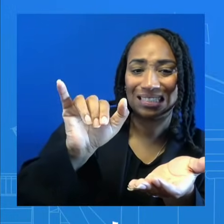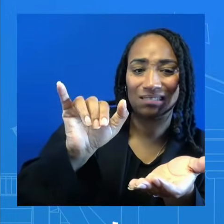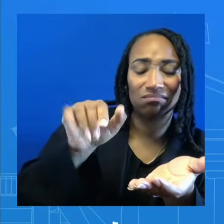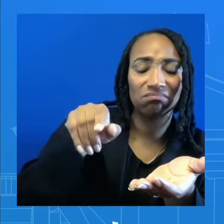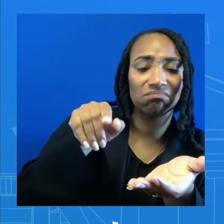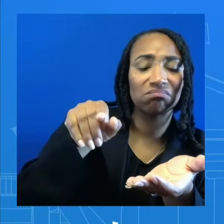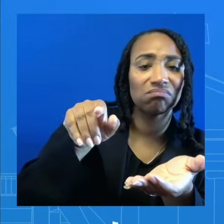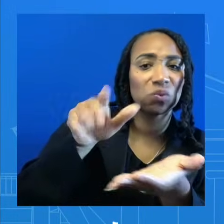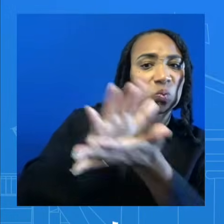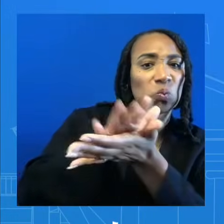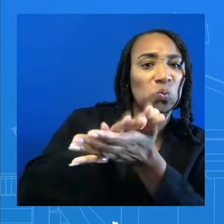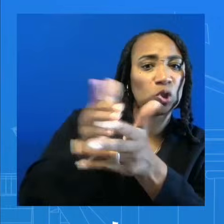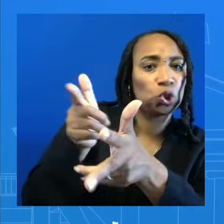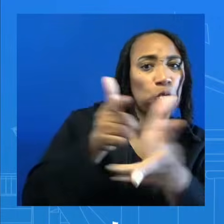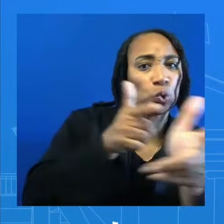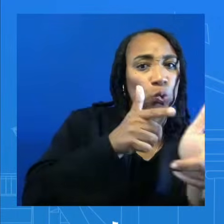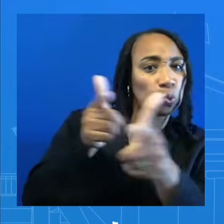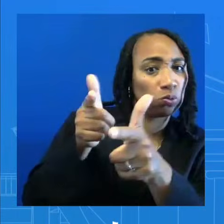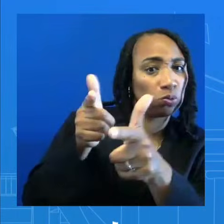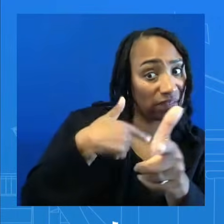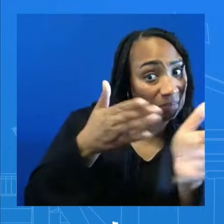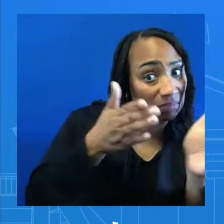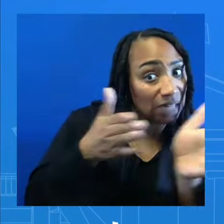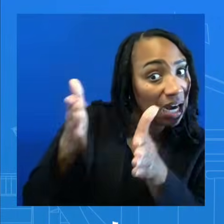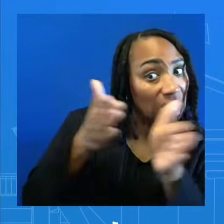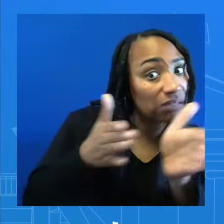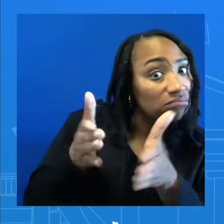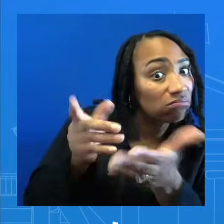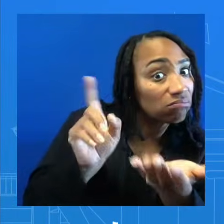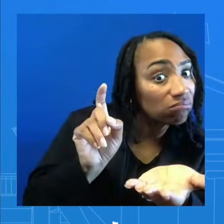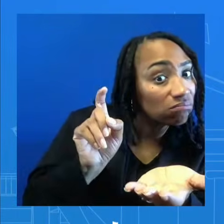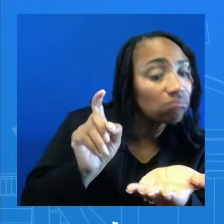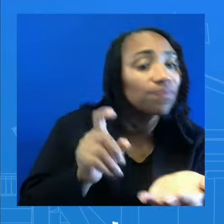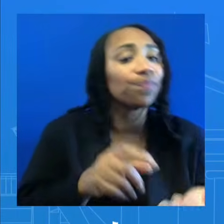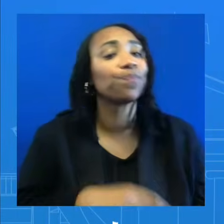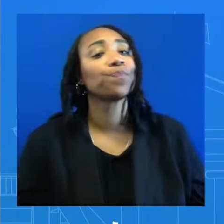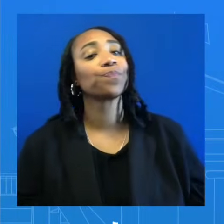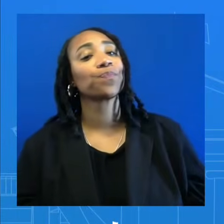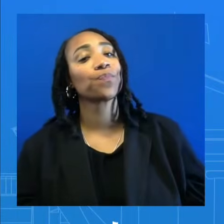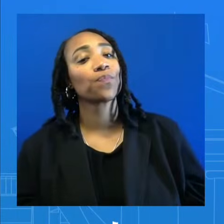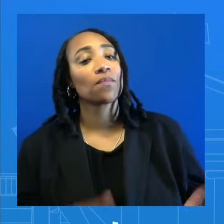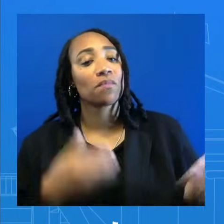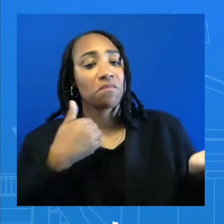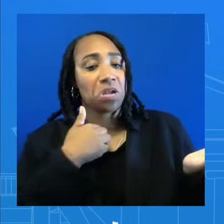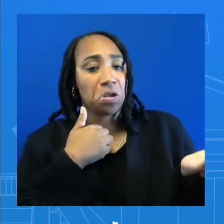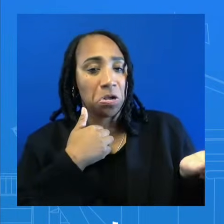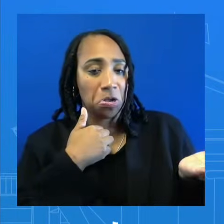and, I think, over the past couple of years, even before his presidency, he's spoken to this day -- this tragic, tragic day.